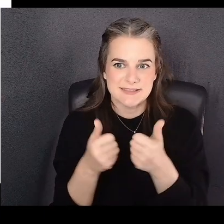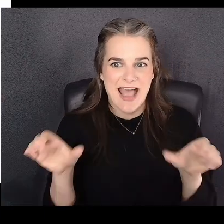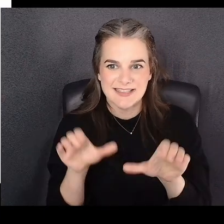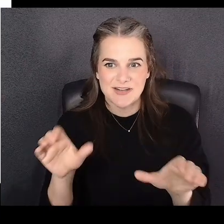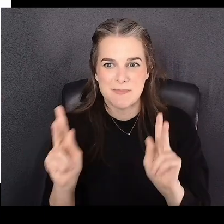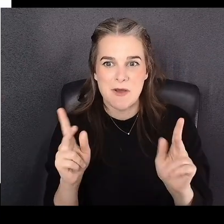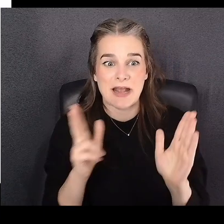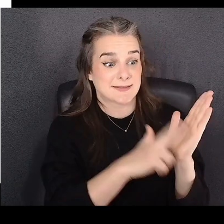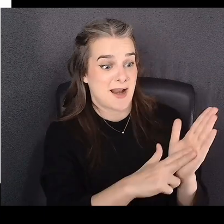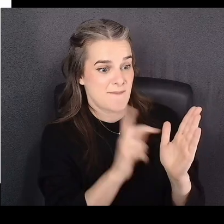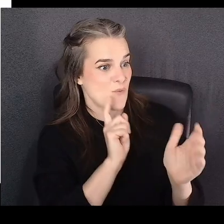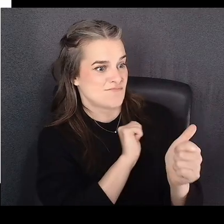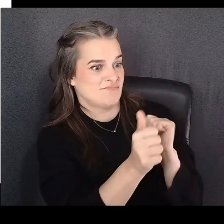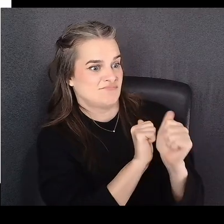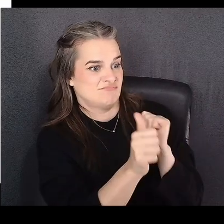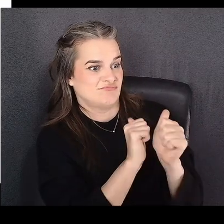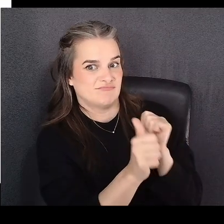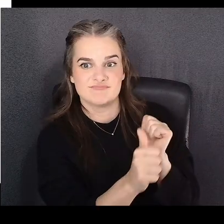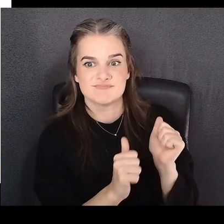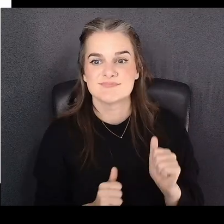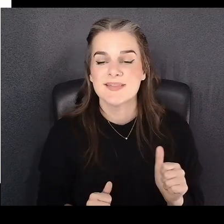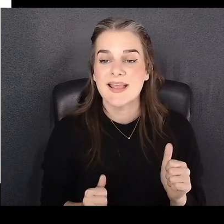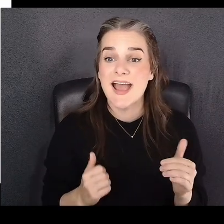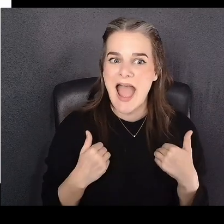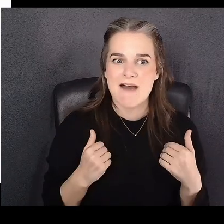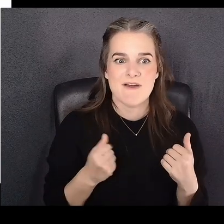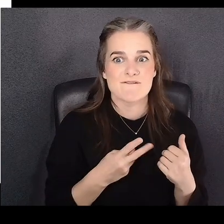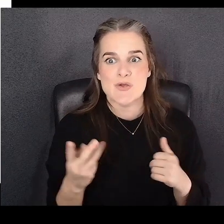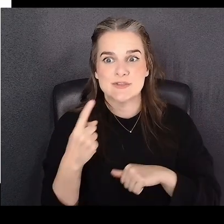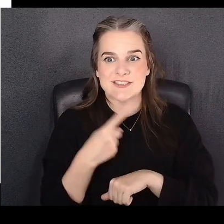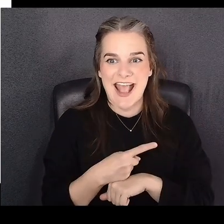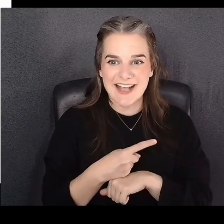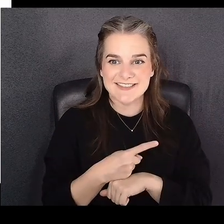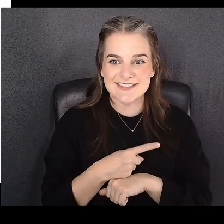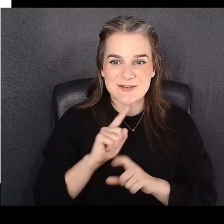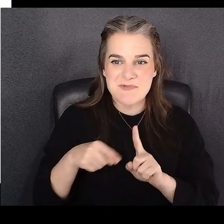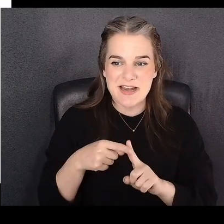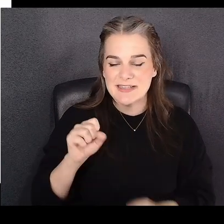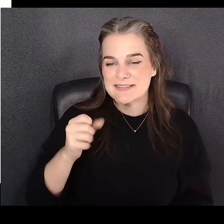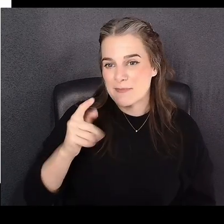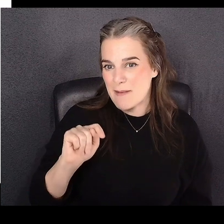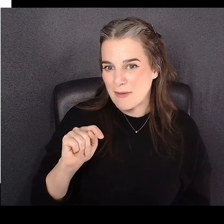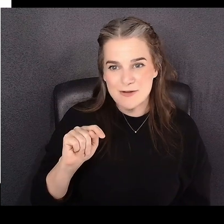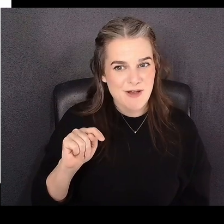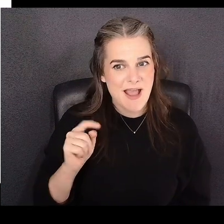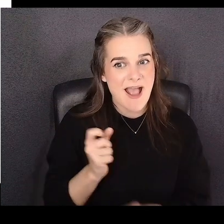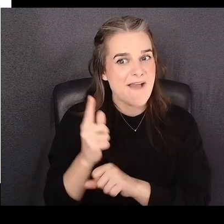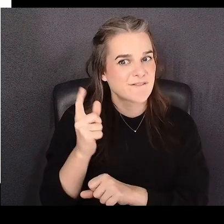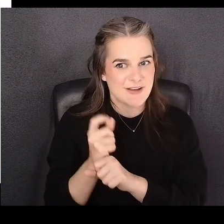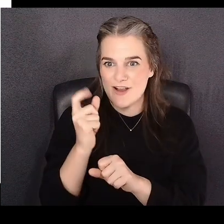And it's a whole couple of days in September, which is always awesome. And it's every year.